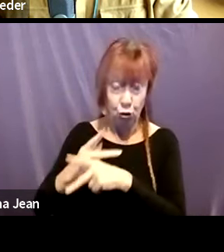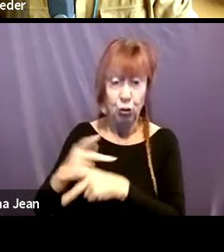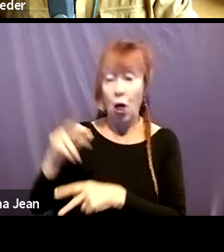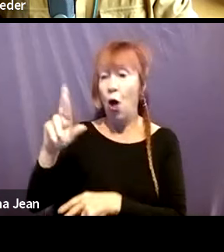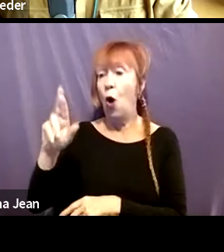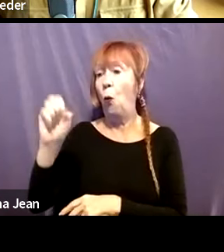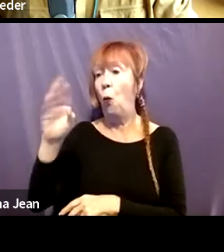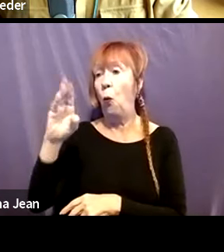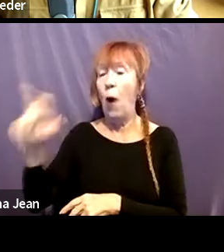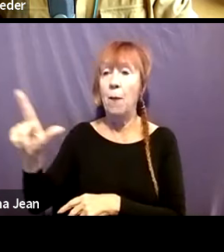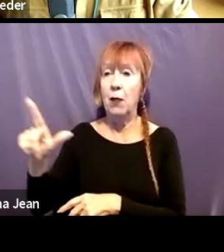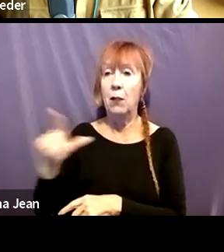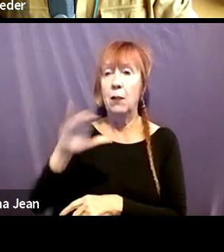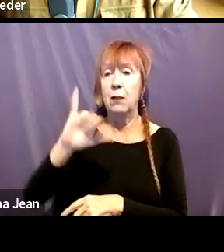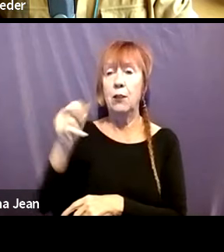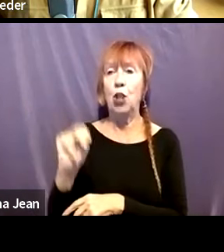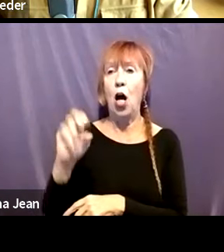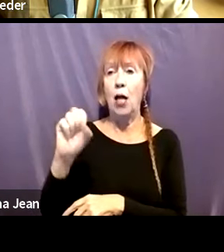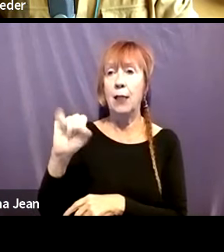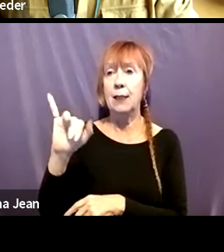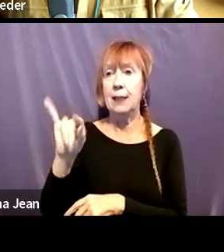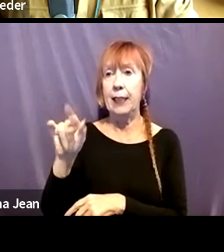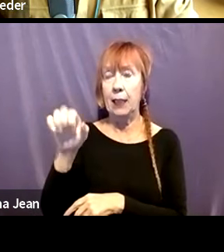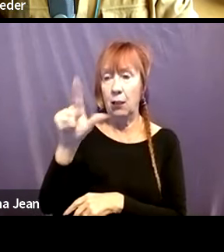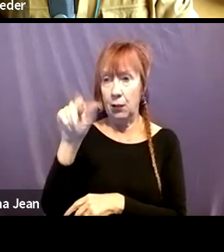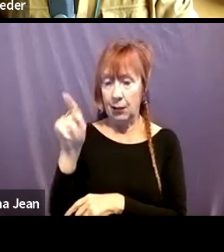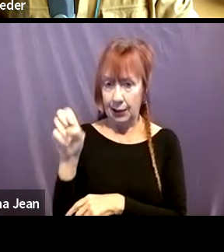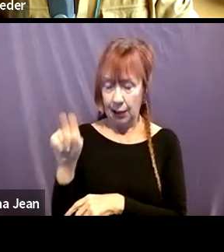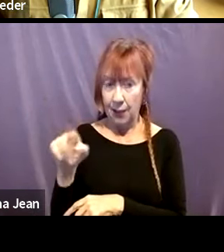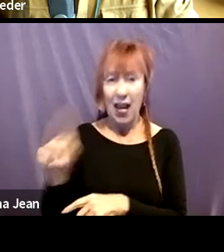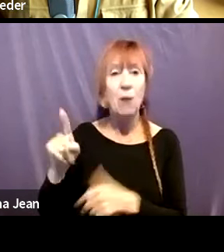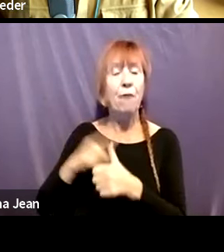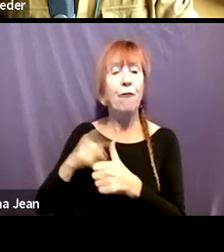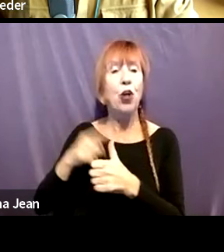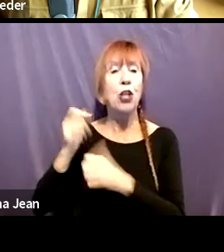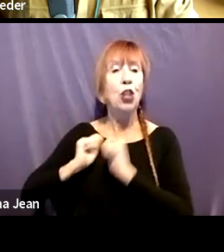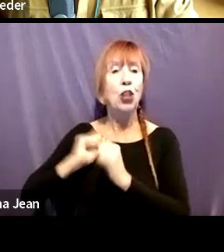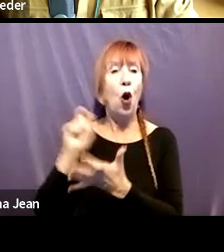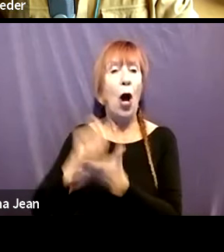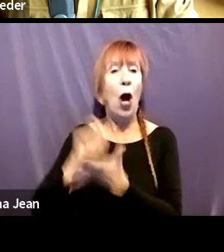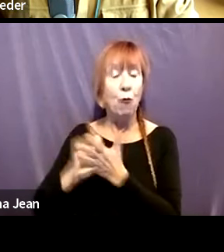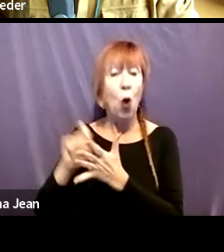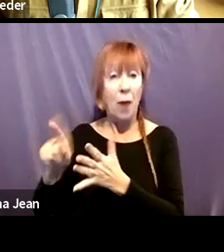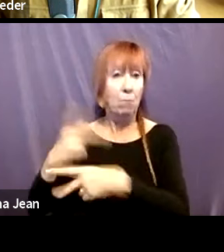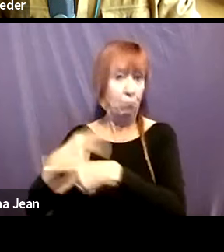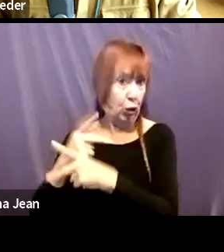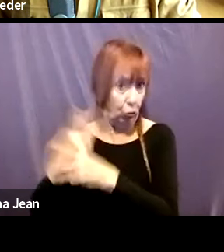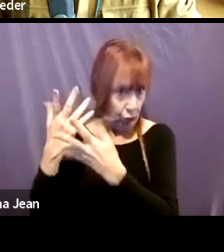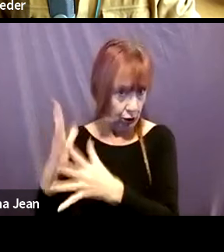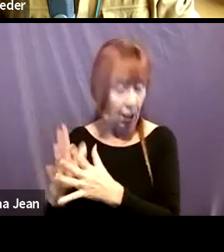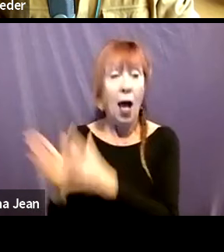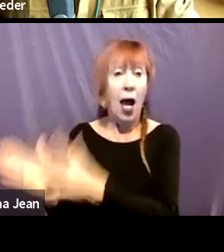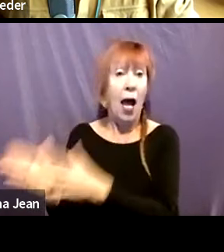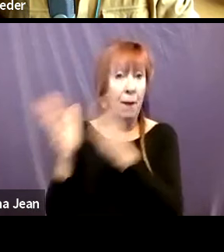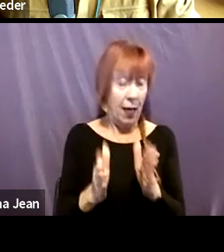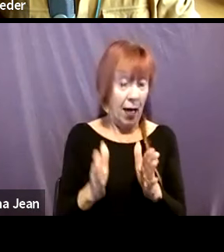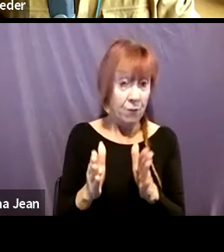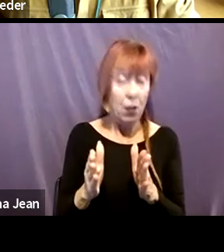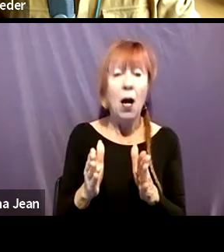So that was the first show that actually, that I wrote that actually got produced. And after that, I got into the pitching game.